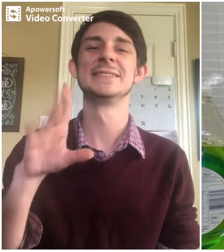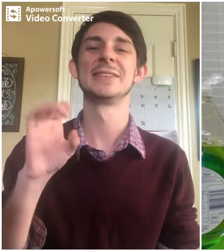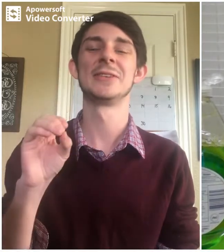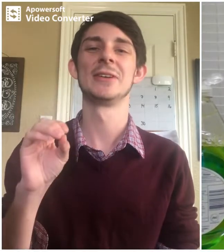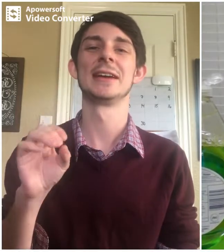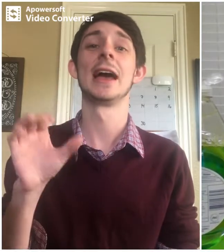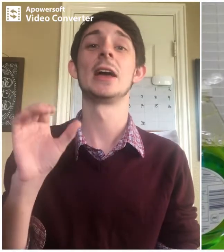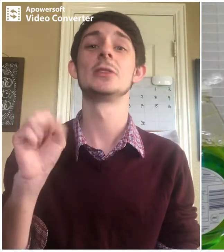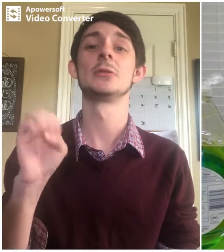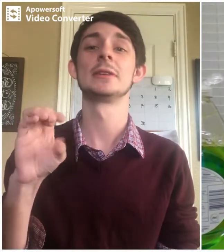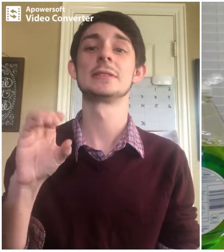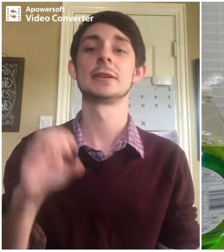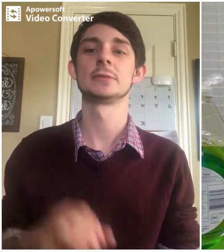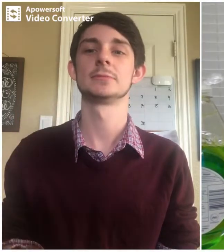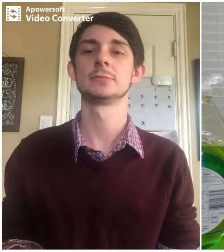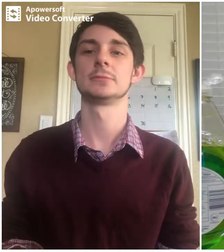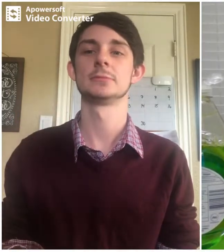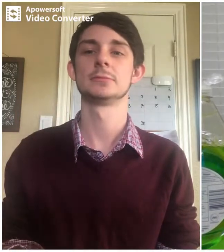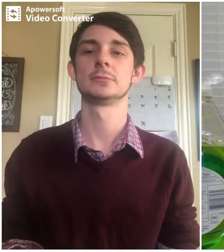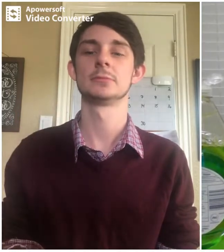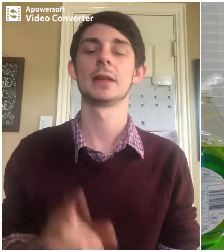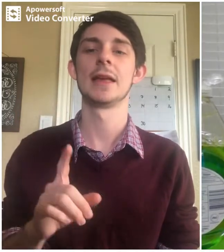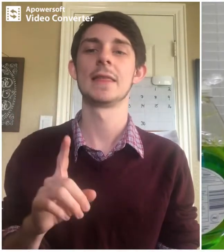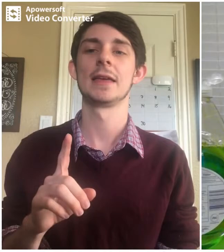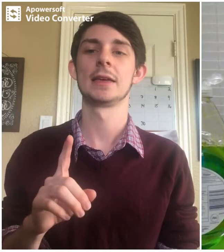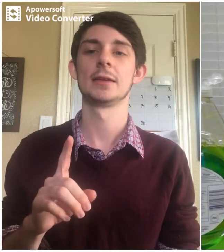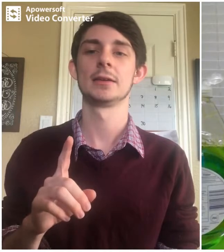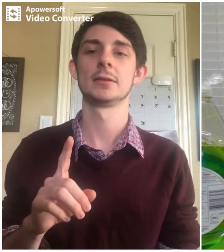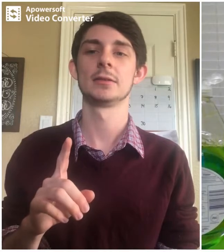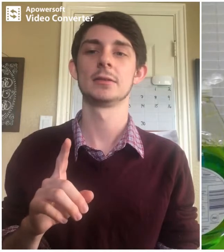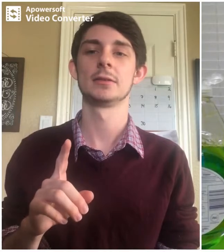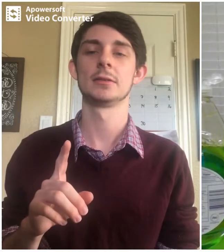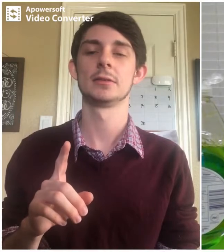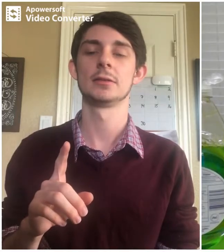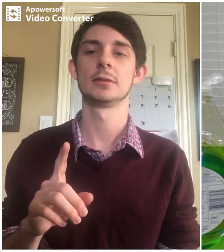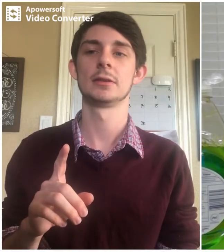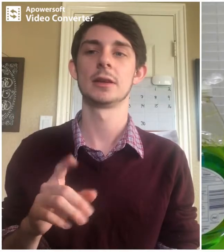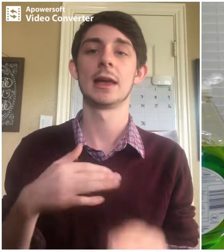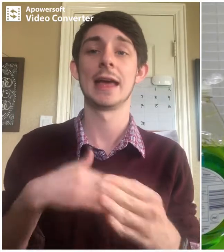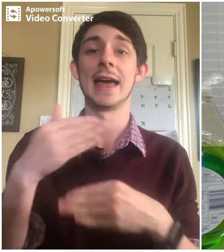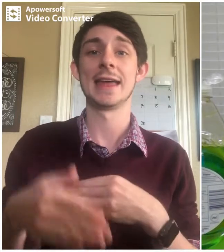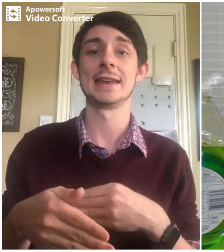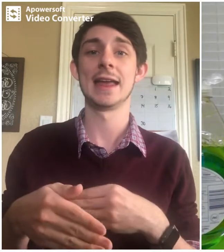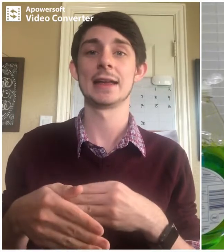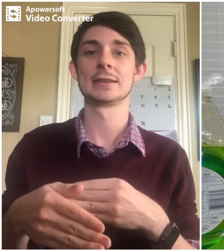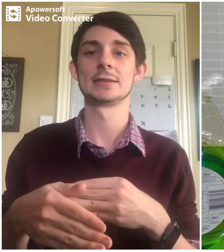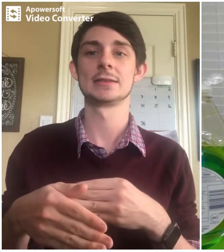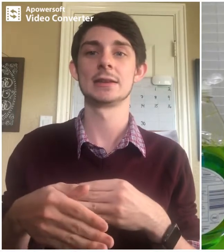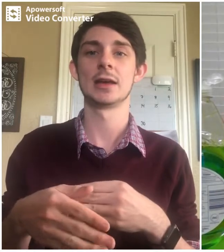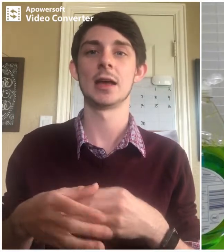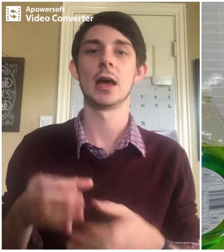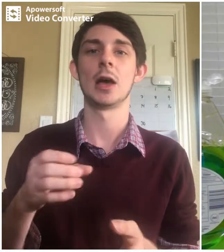for about ten minutes. Make sure they're on a flat surface and then you're just gonna observe them over time.